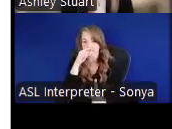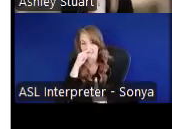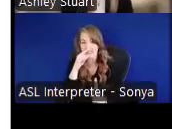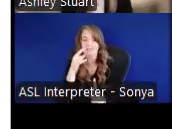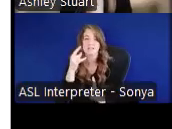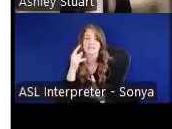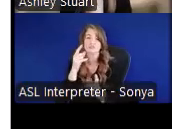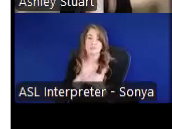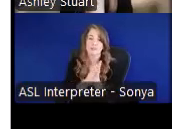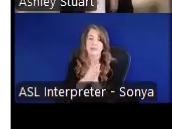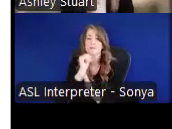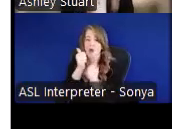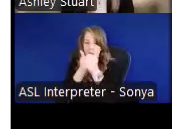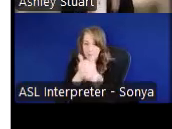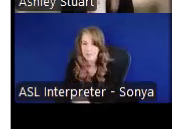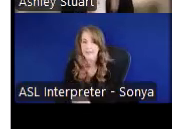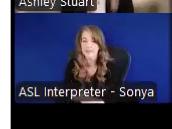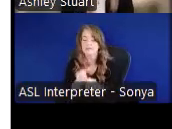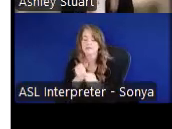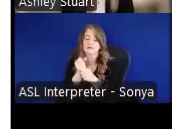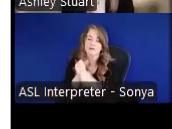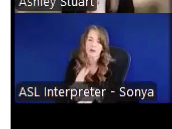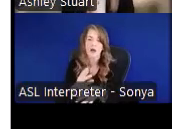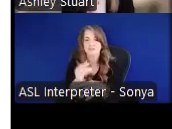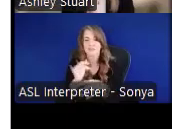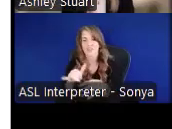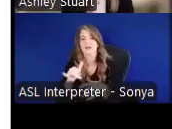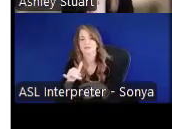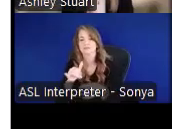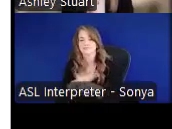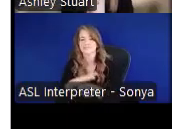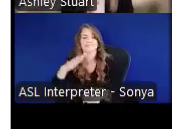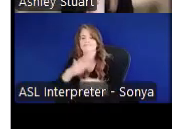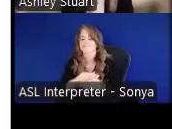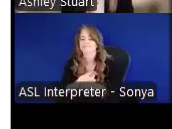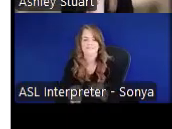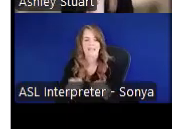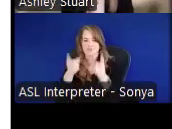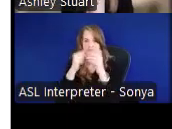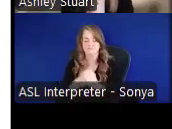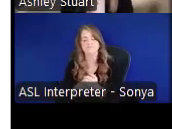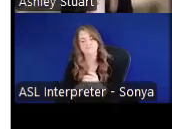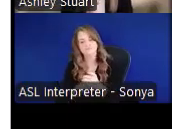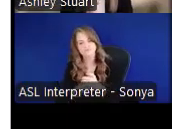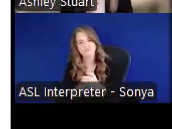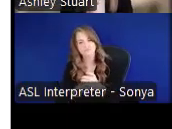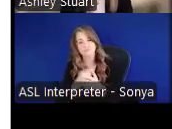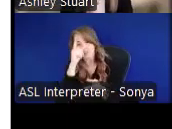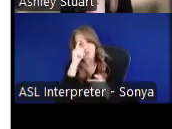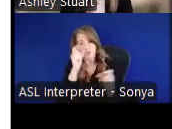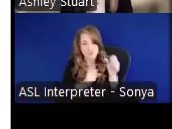tantrums. So some strategies that might be helpful for caregivers are giving